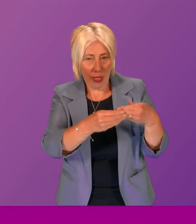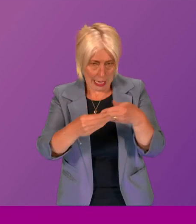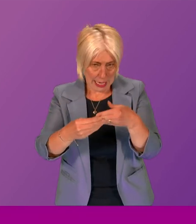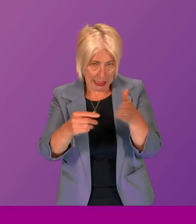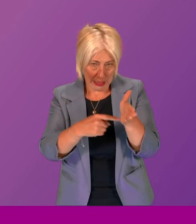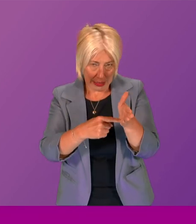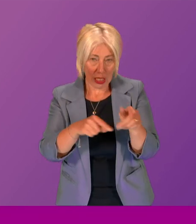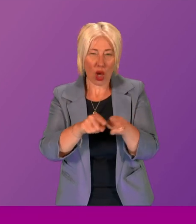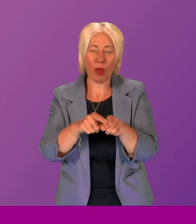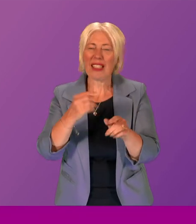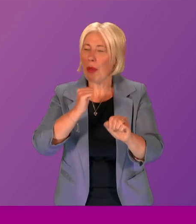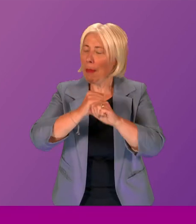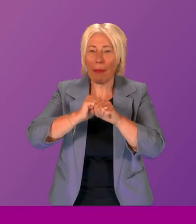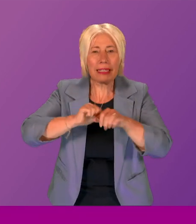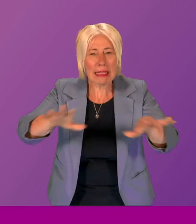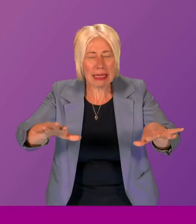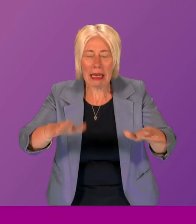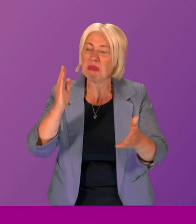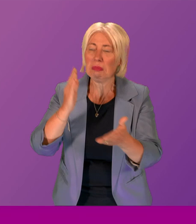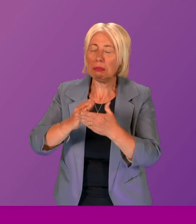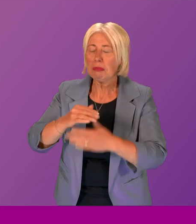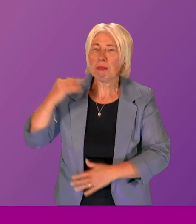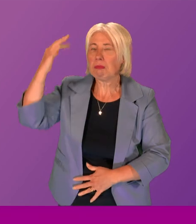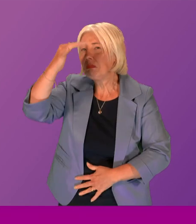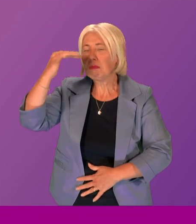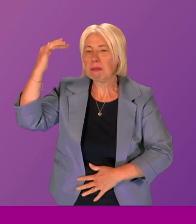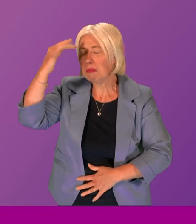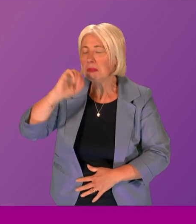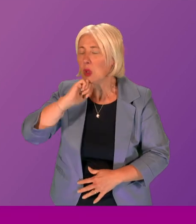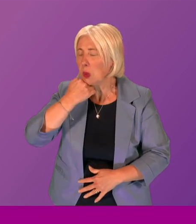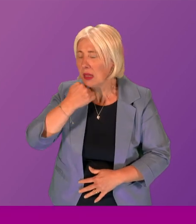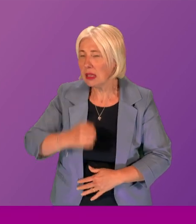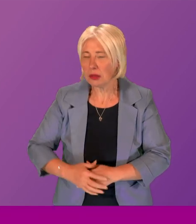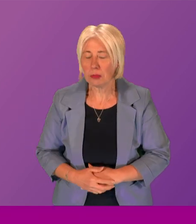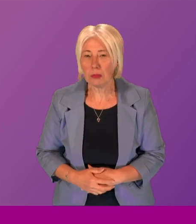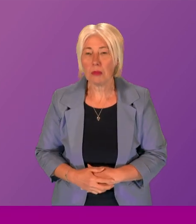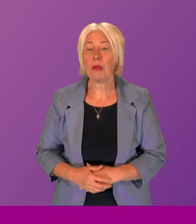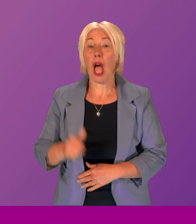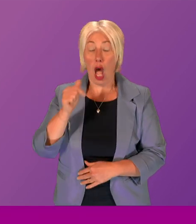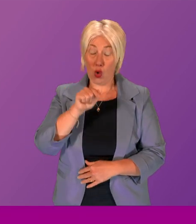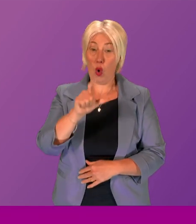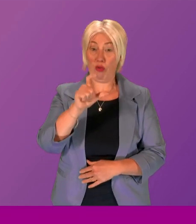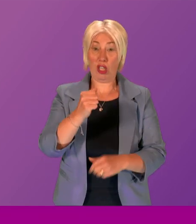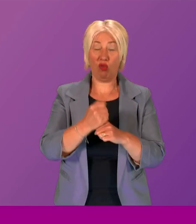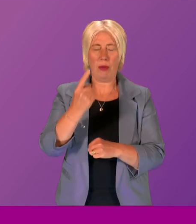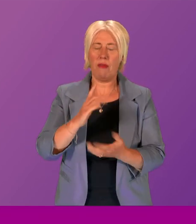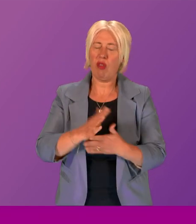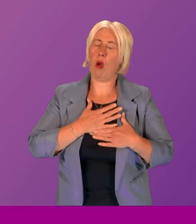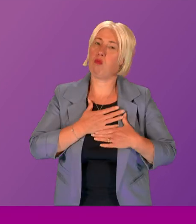look at some kind of publicity campaign, I will absolutely take that away and give it weighty consideration. I know that the member is passionate about the issue. As she recognises, we